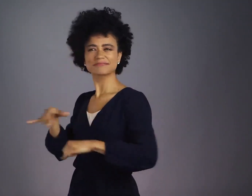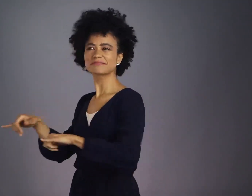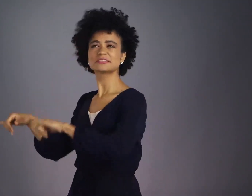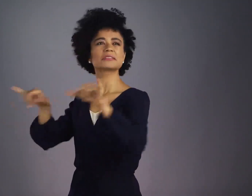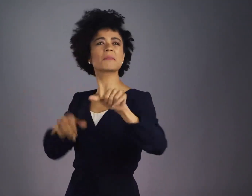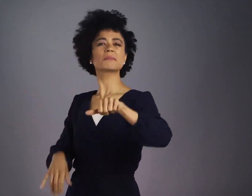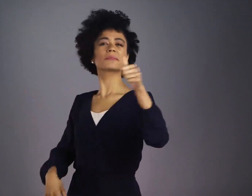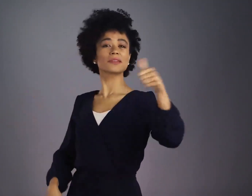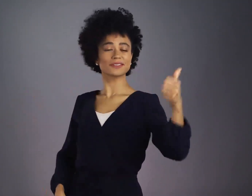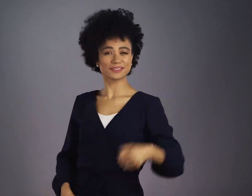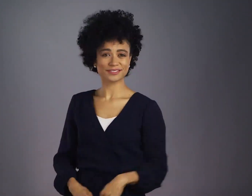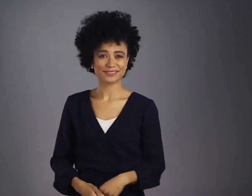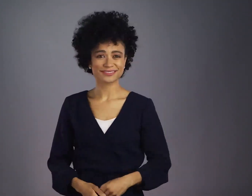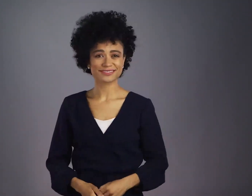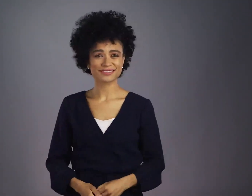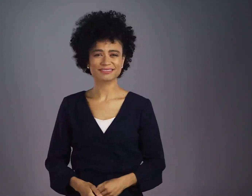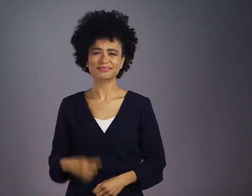have begotten all sorts of predicaments.